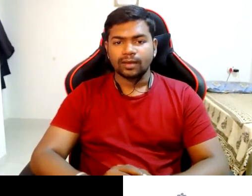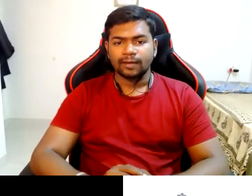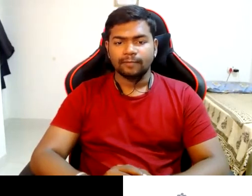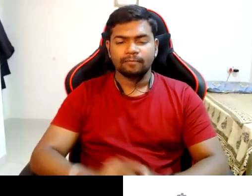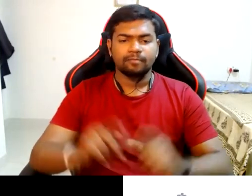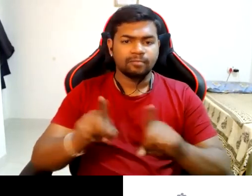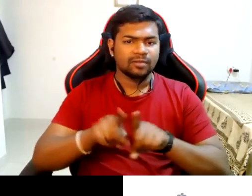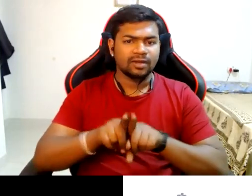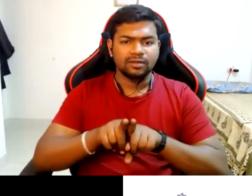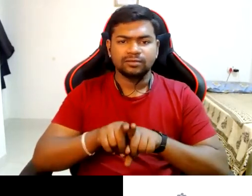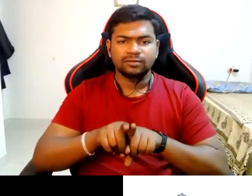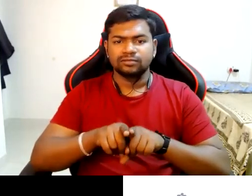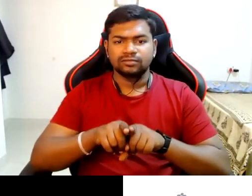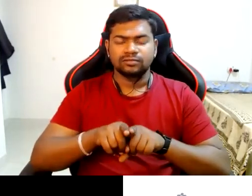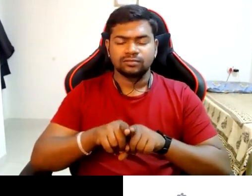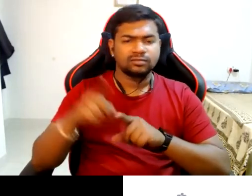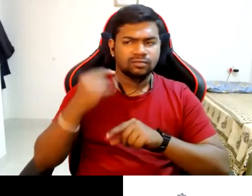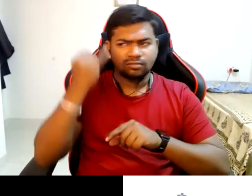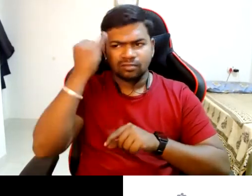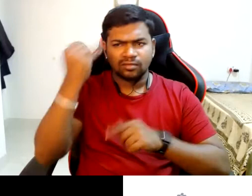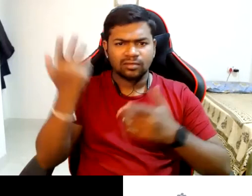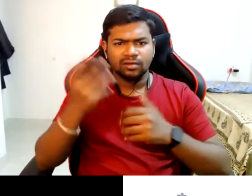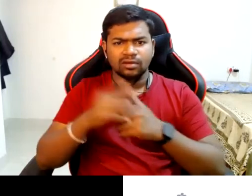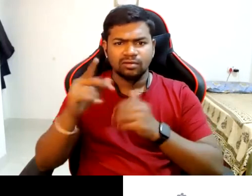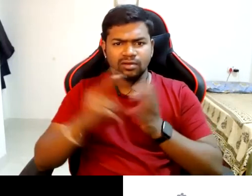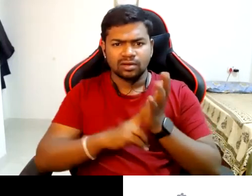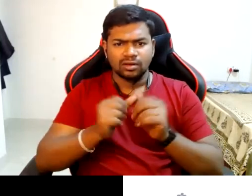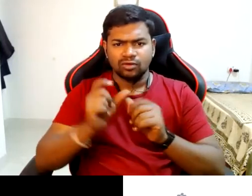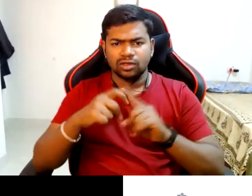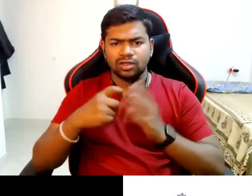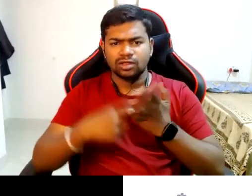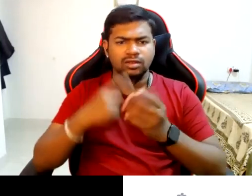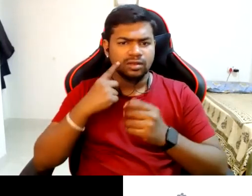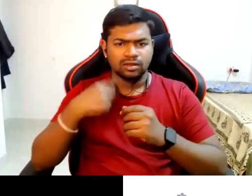so we came up with an idea in the naukari.com profile in my profile